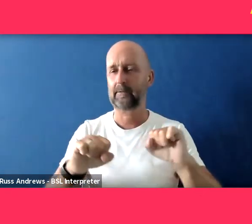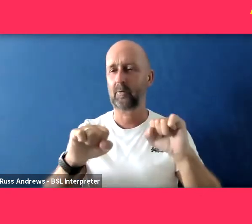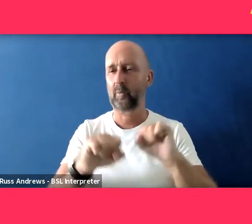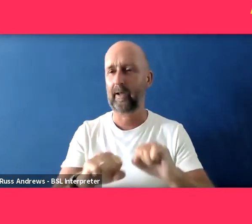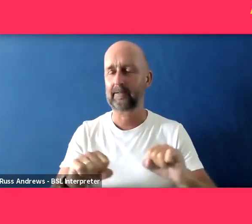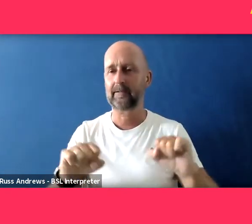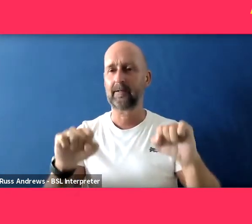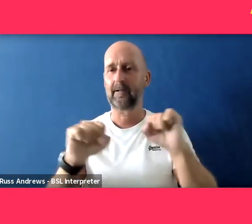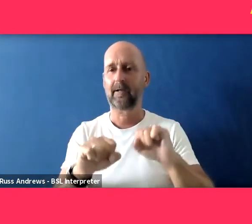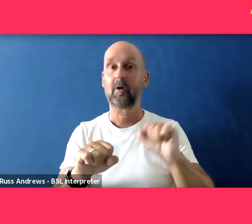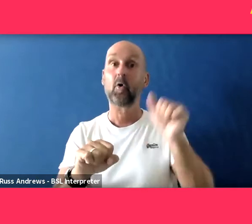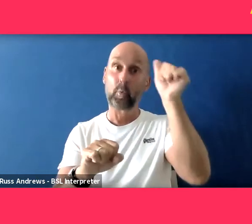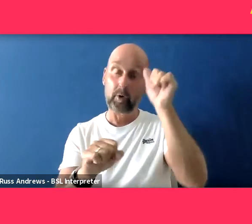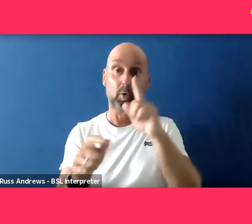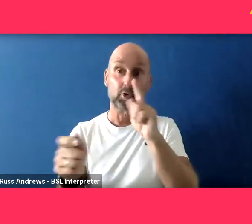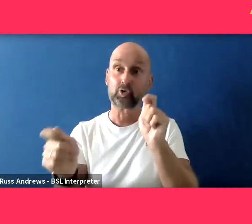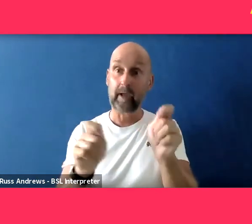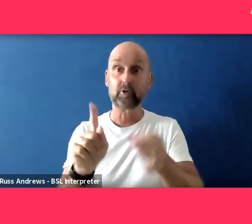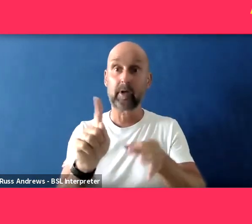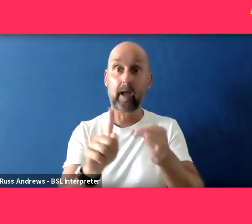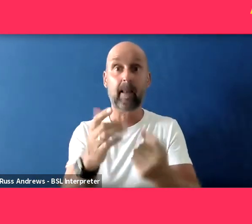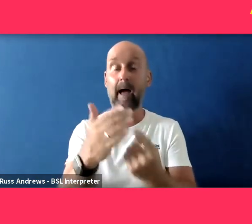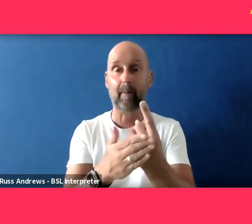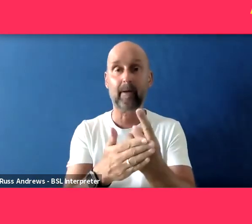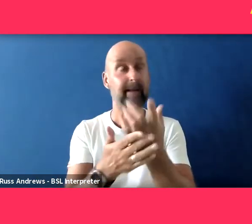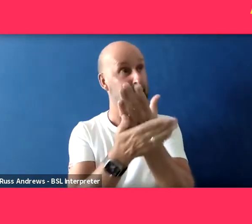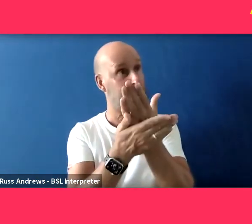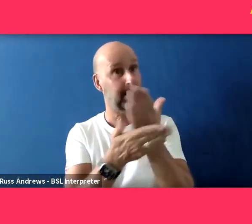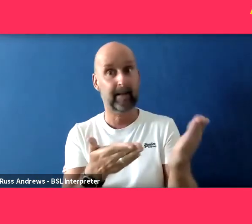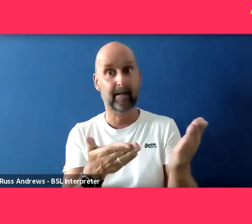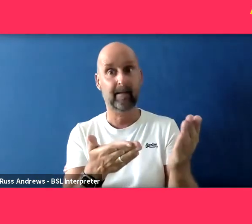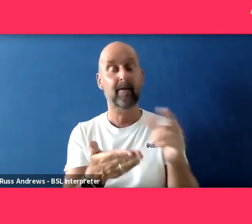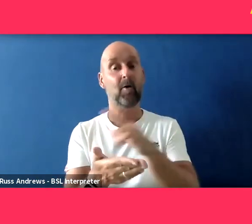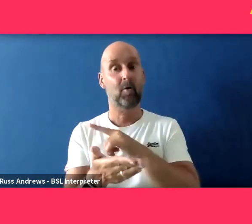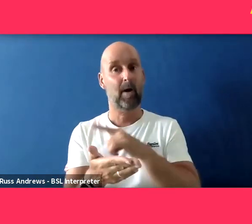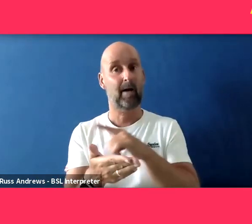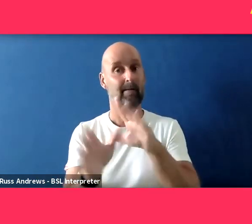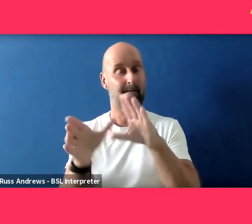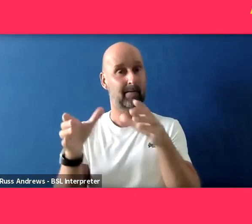change can happen. The message is clear. We need to decolonise arts education, we know that arts